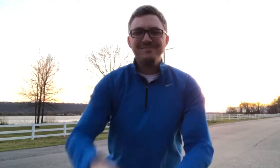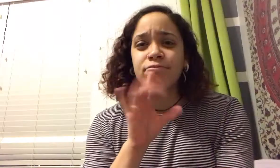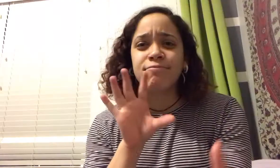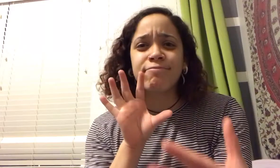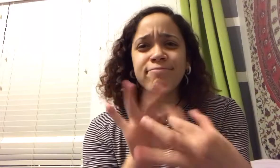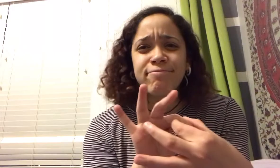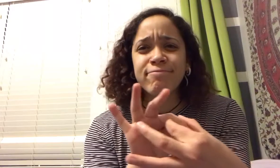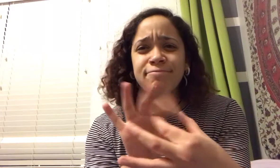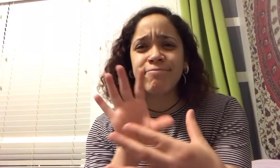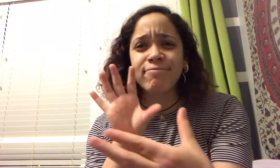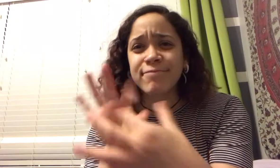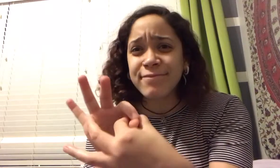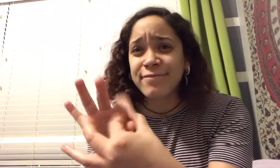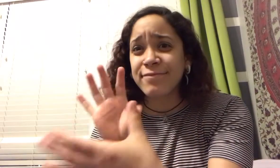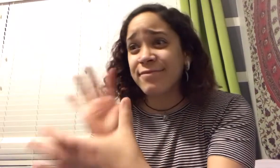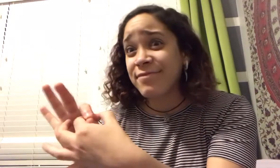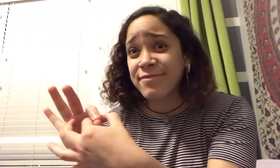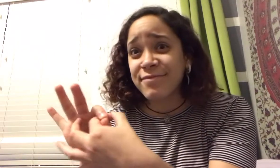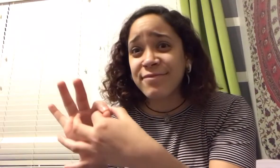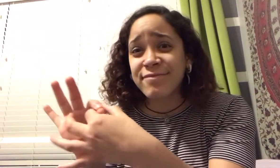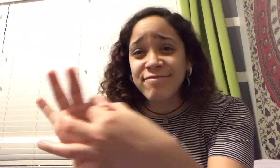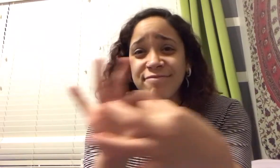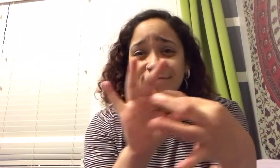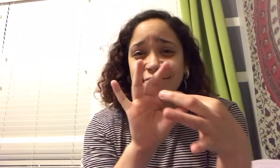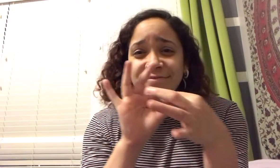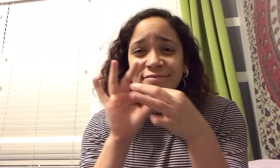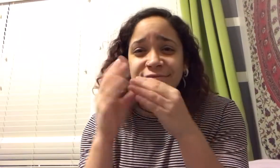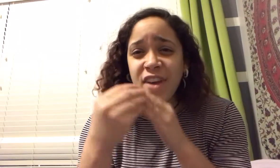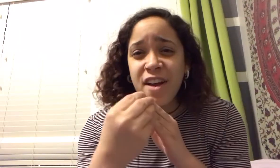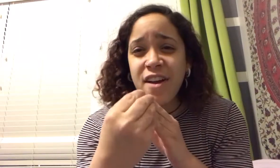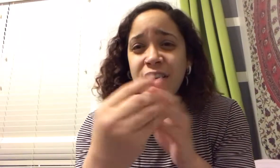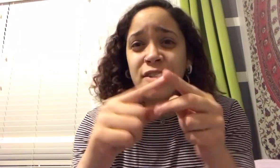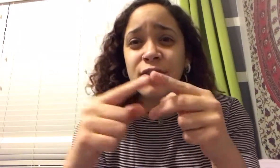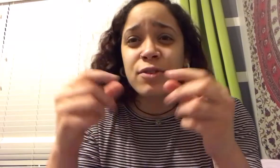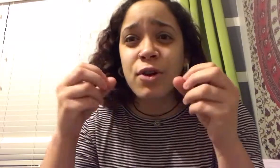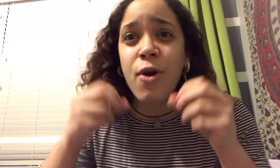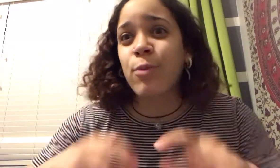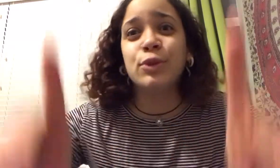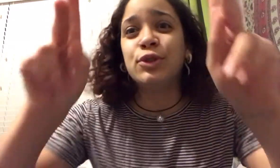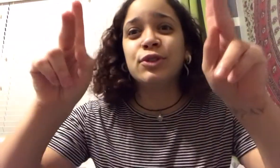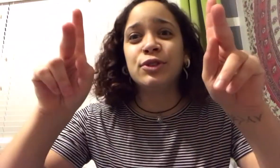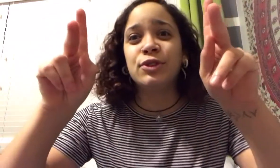connecting them with opportunities,